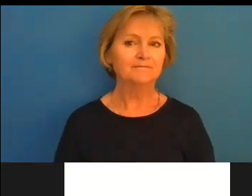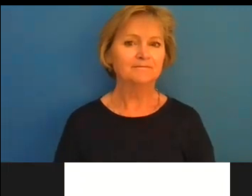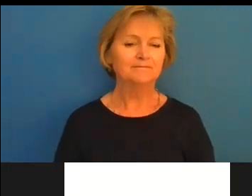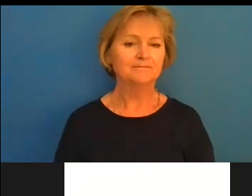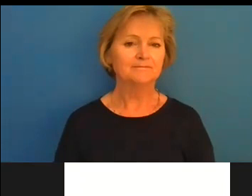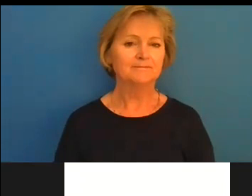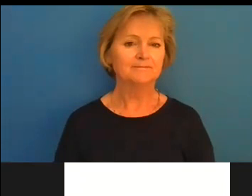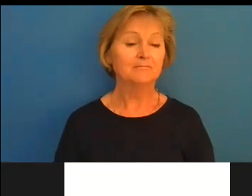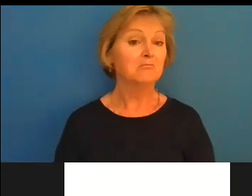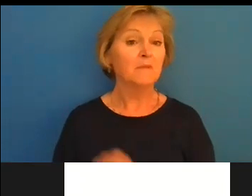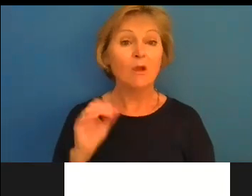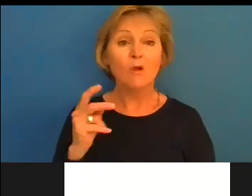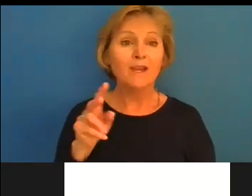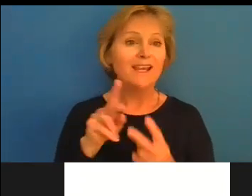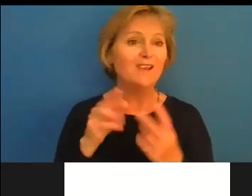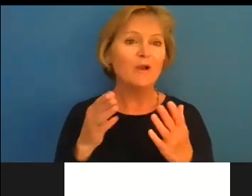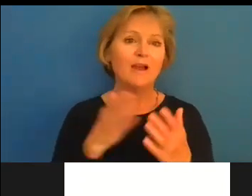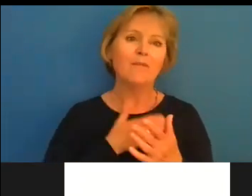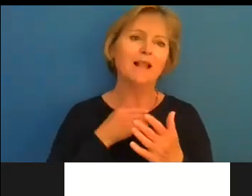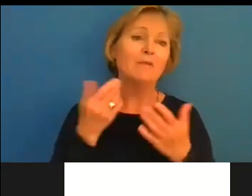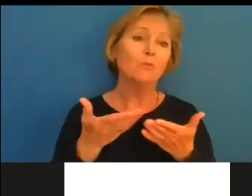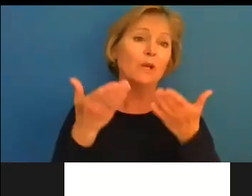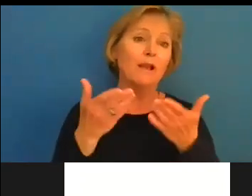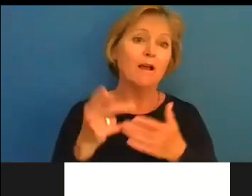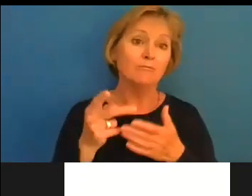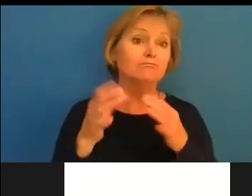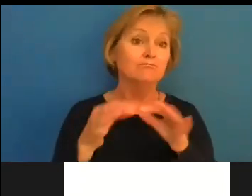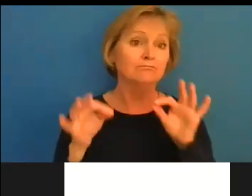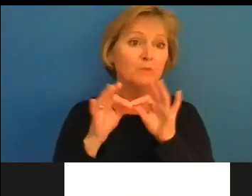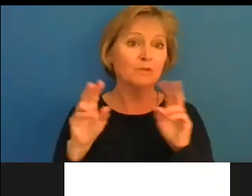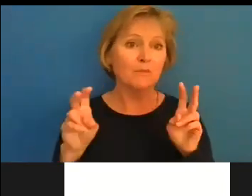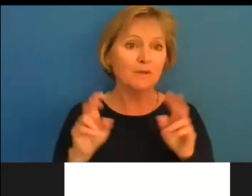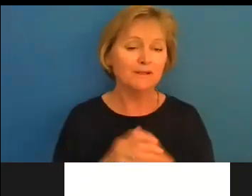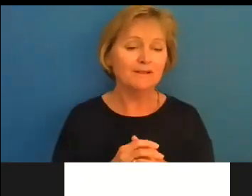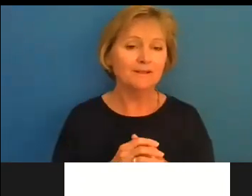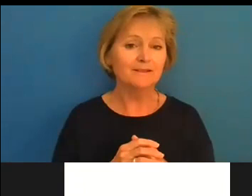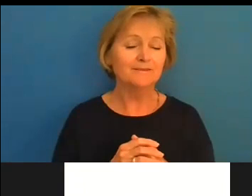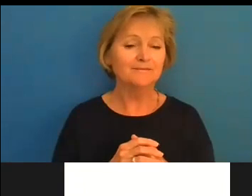Well, either way, I'm glad we're bringing it up, because it's definitely an important topic.